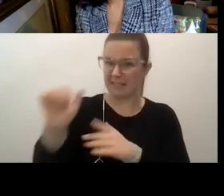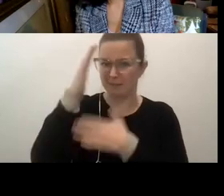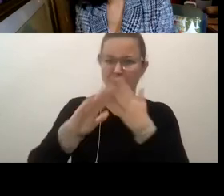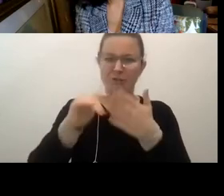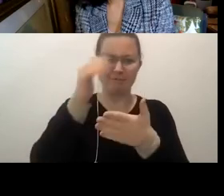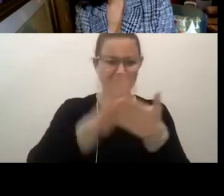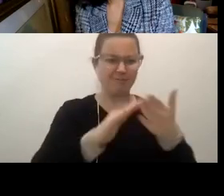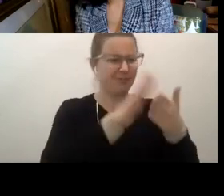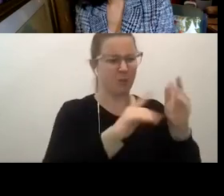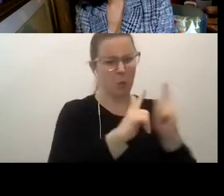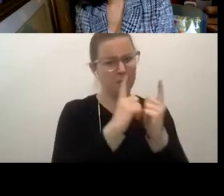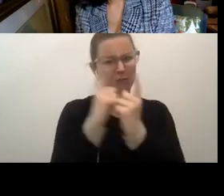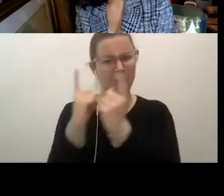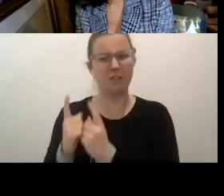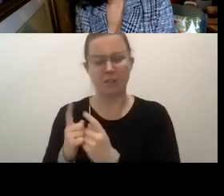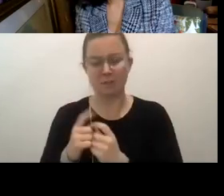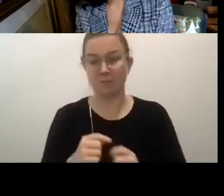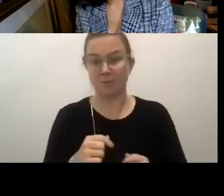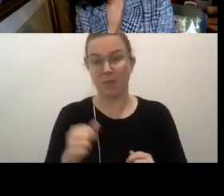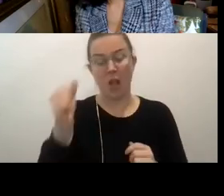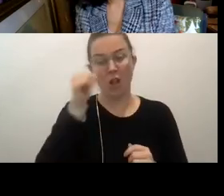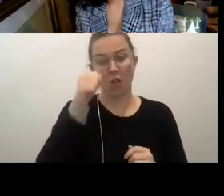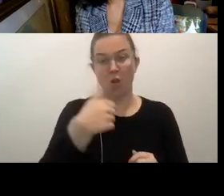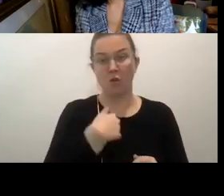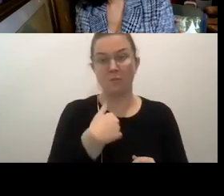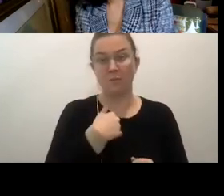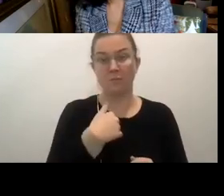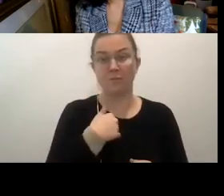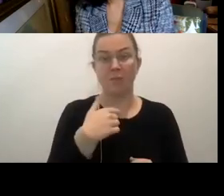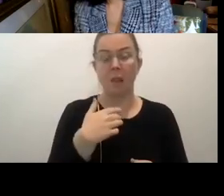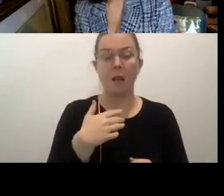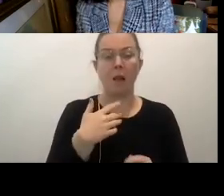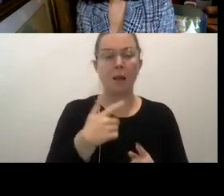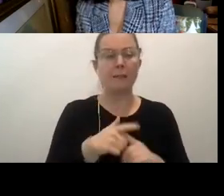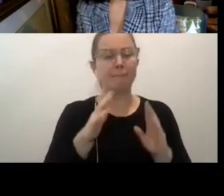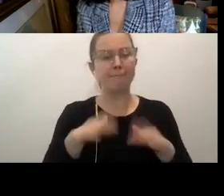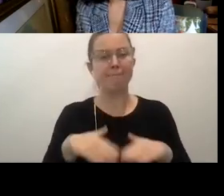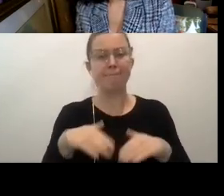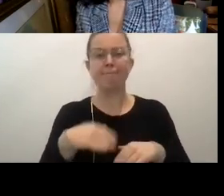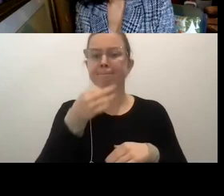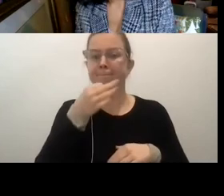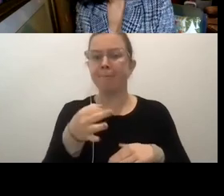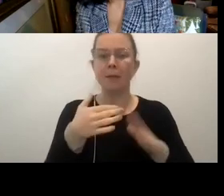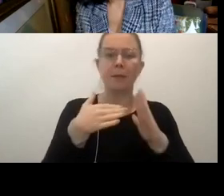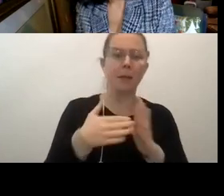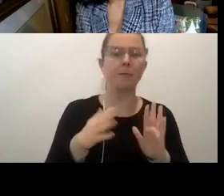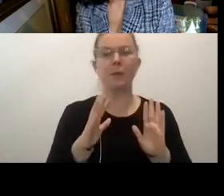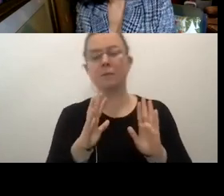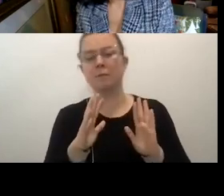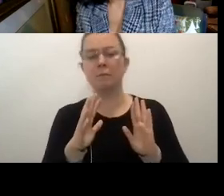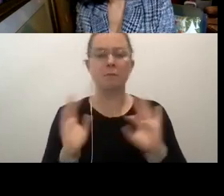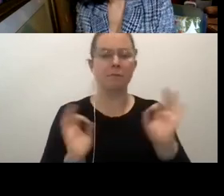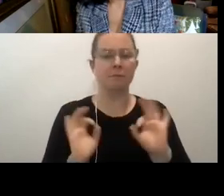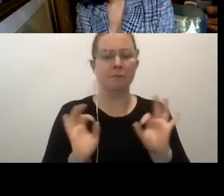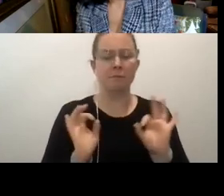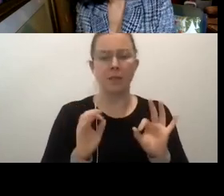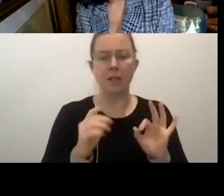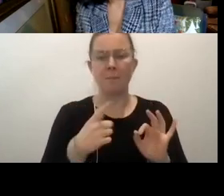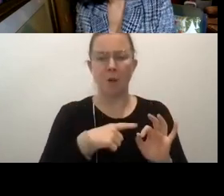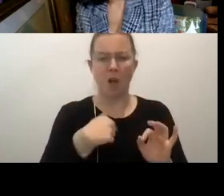downplayed asking for help and assistance because I thought "oh, I can get by.